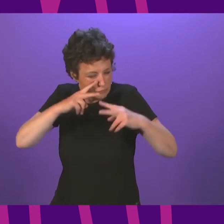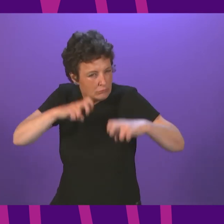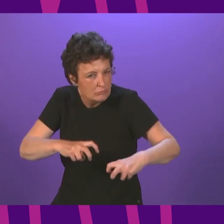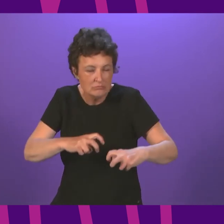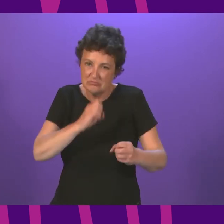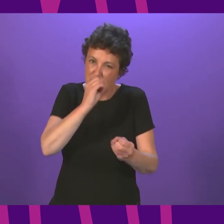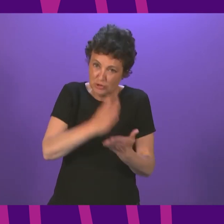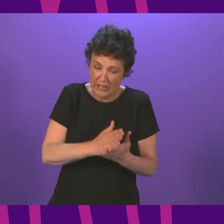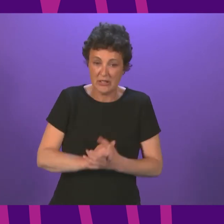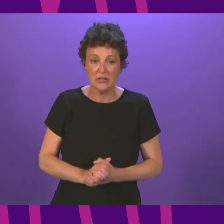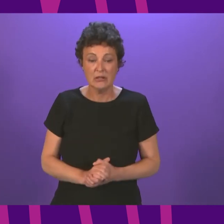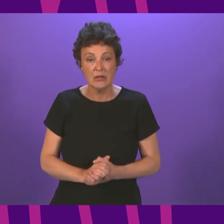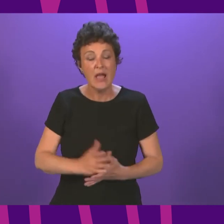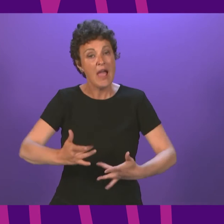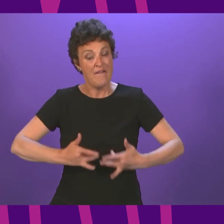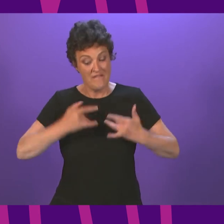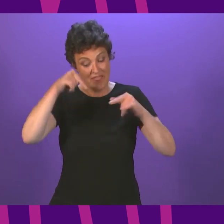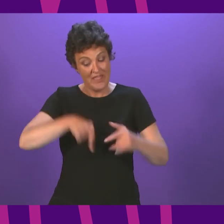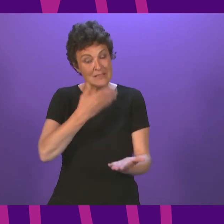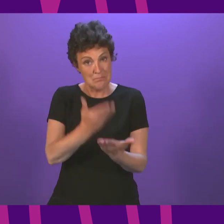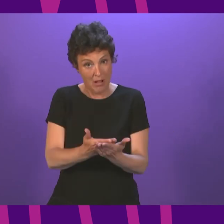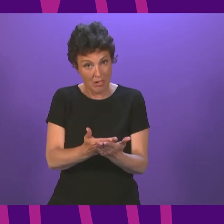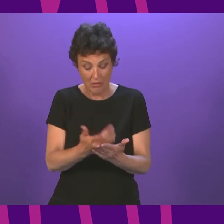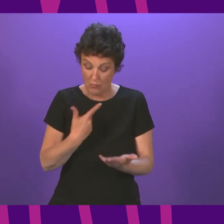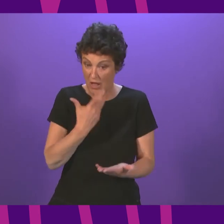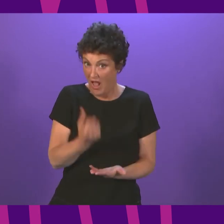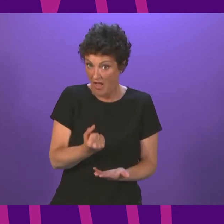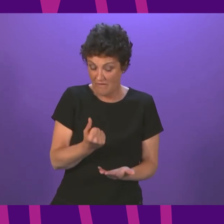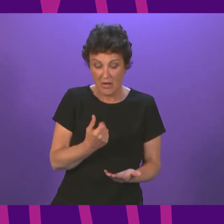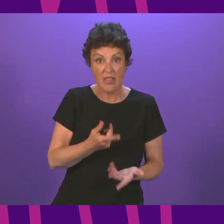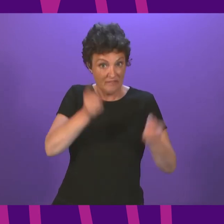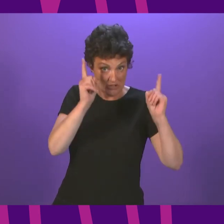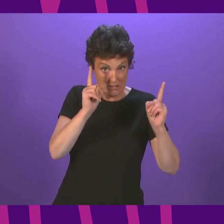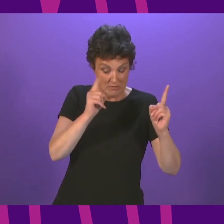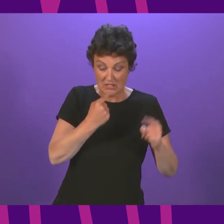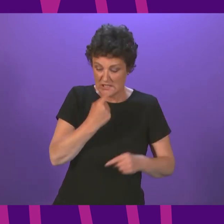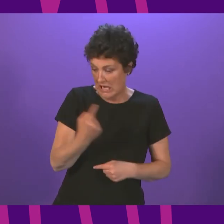he was a former chief whip for the Scottish National Party, I suspect that, as we speak,